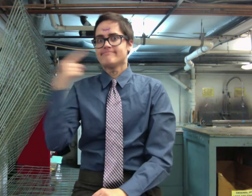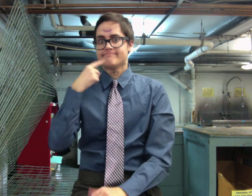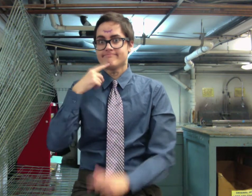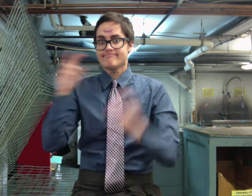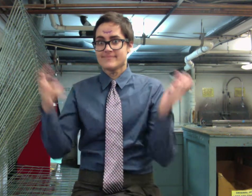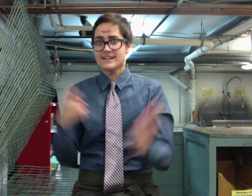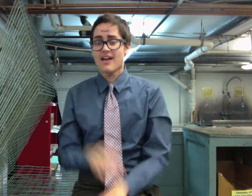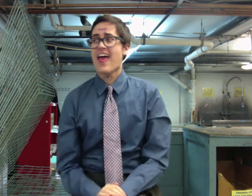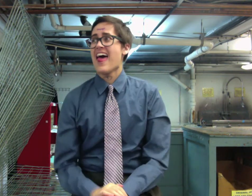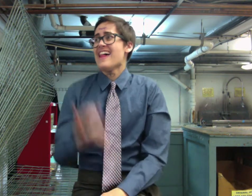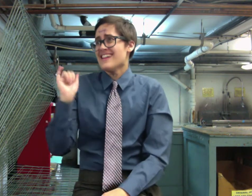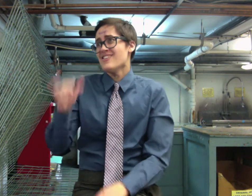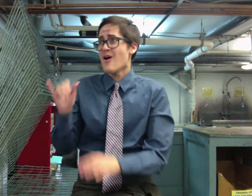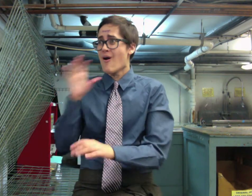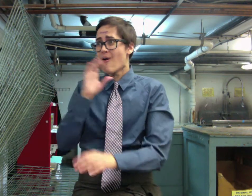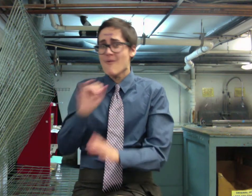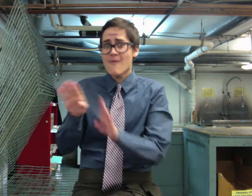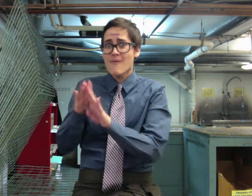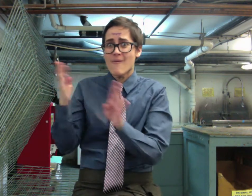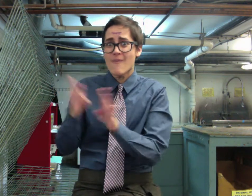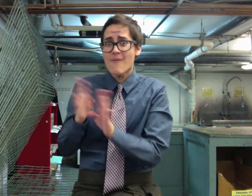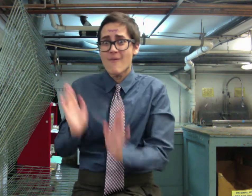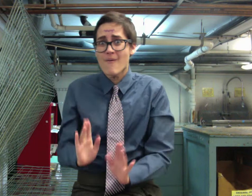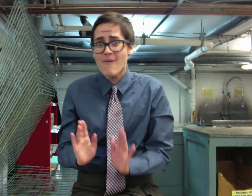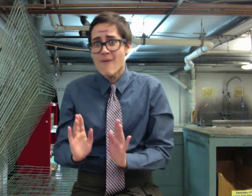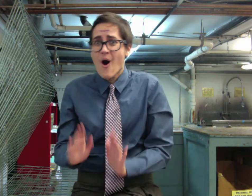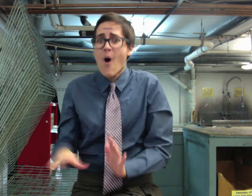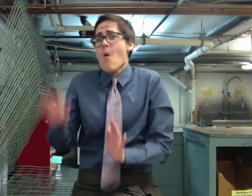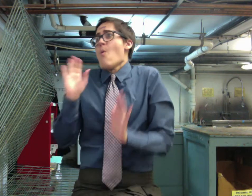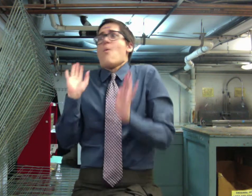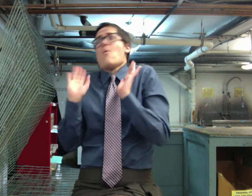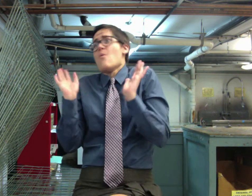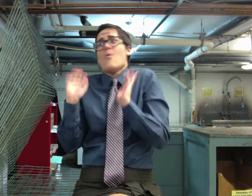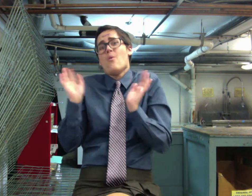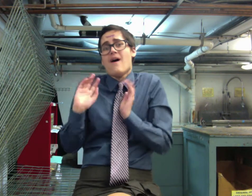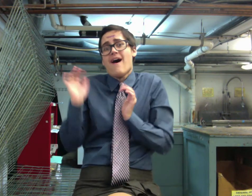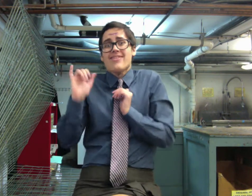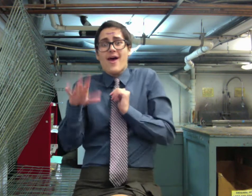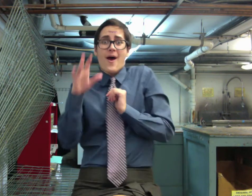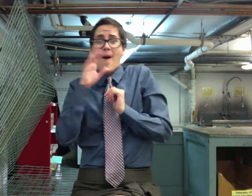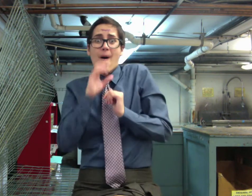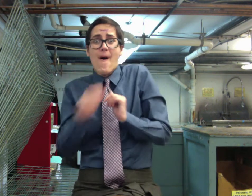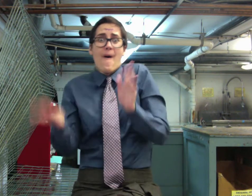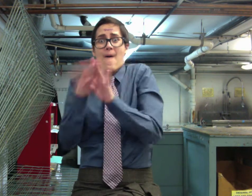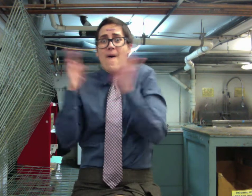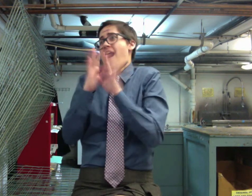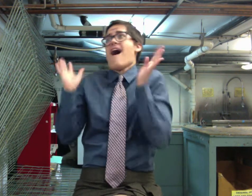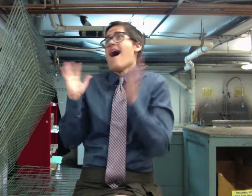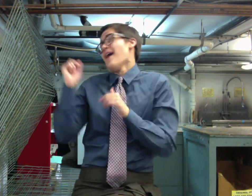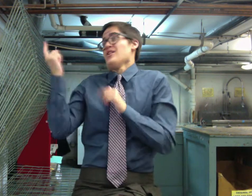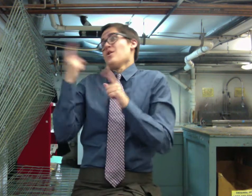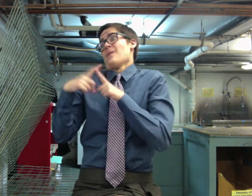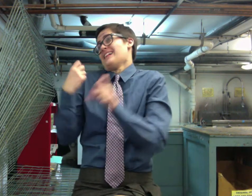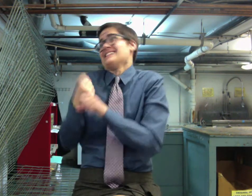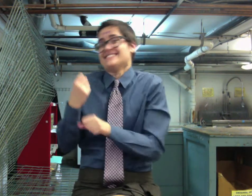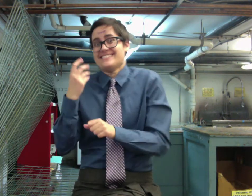said, "That old door! OOOOH, that door!! Someone's gonna get some